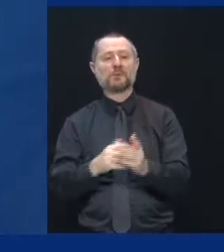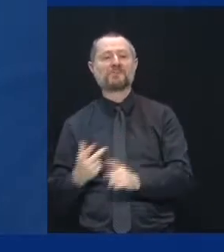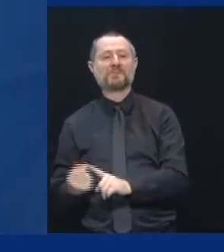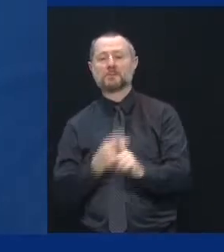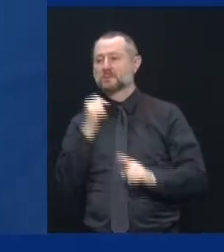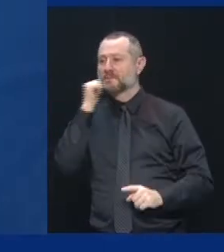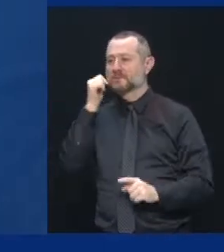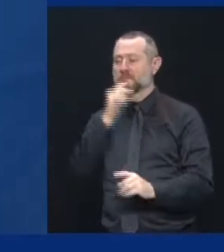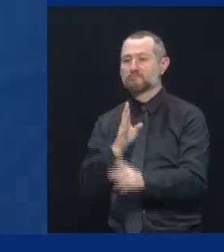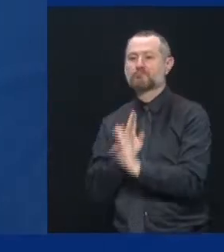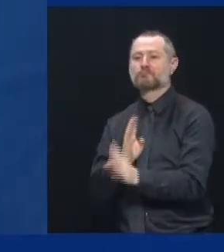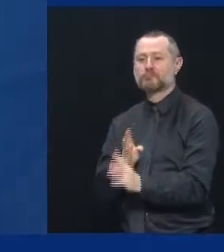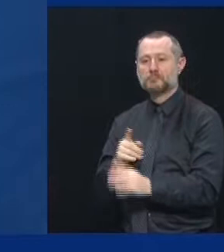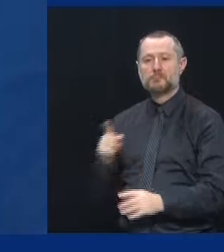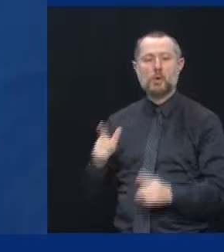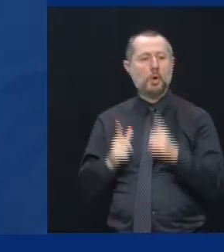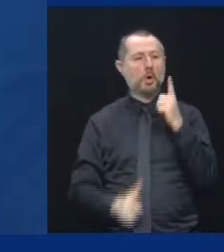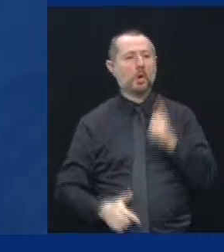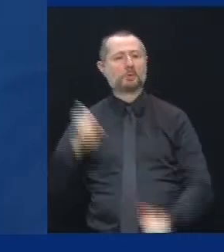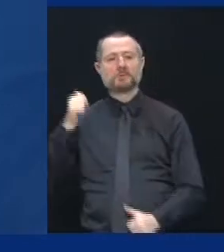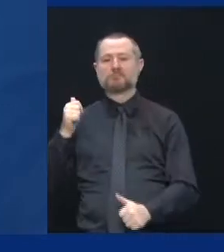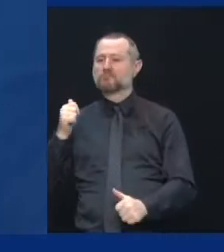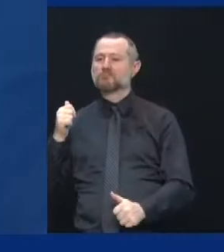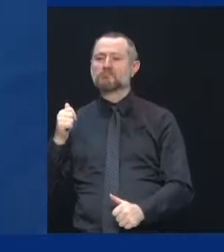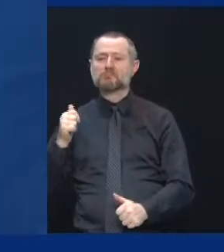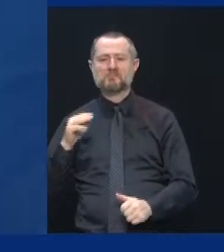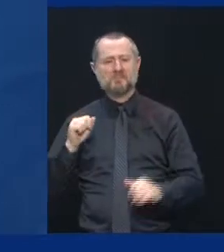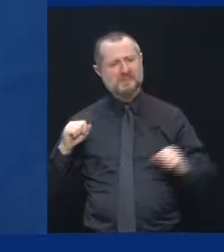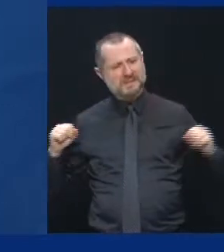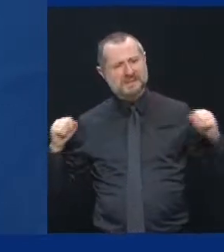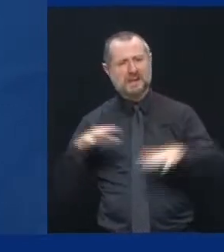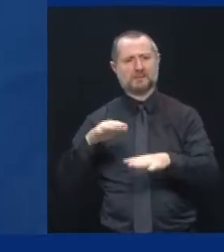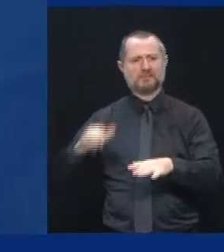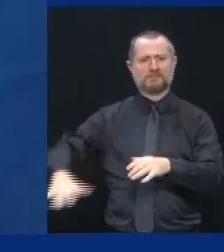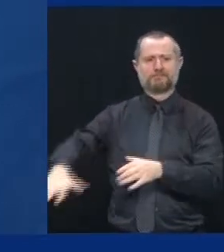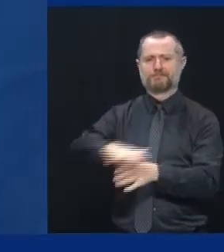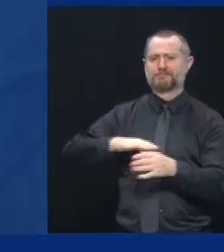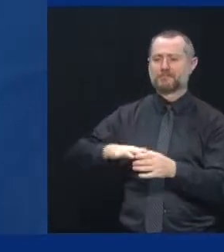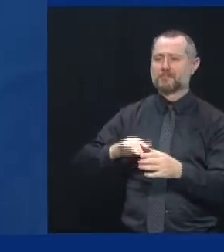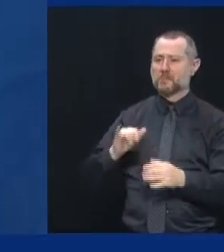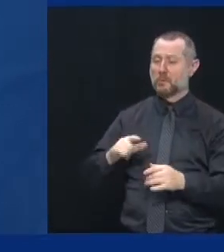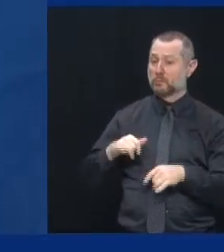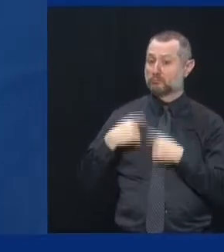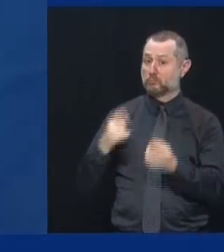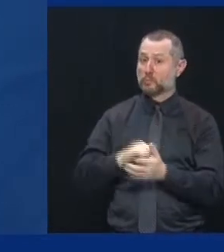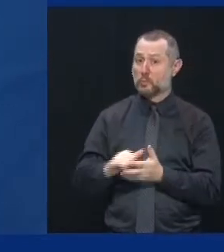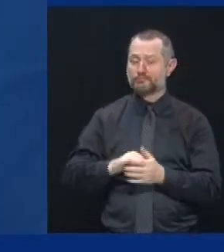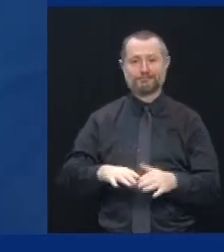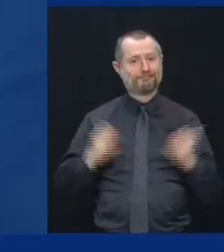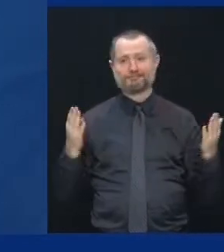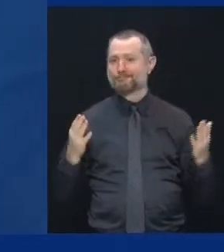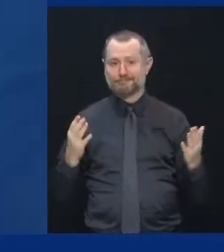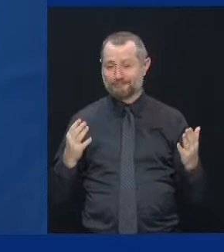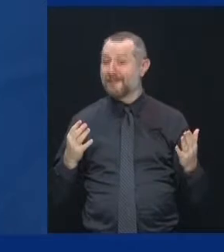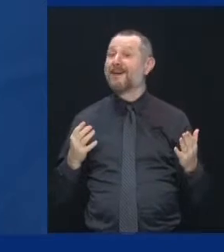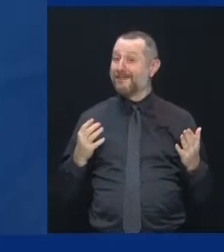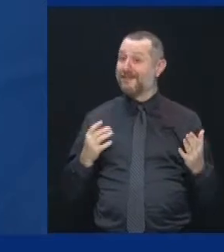JUST A NEW YORK ACCENT. MASS VACCINATION SITE, APPROXIMATELY 3,000 VACCINATIONS PER DAY.